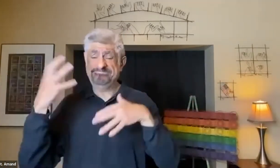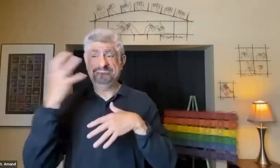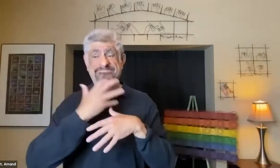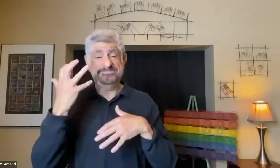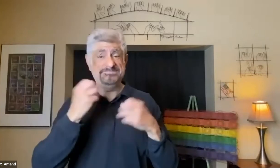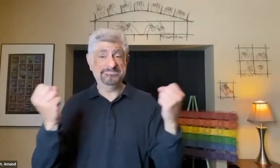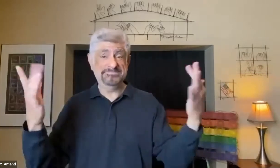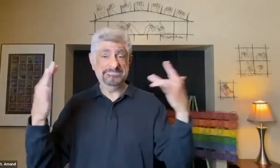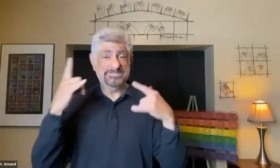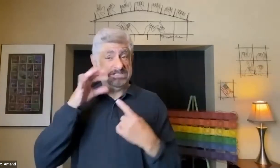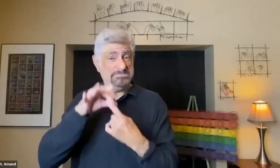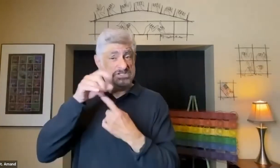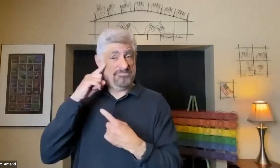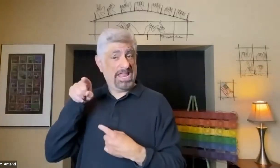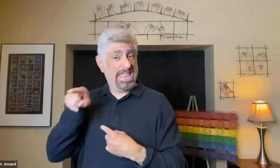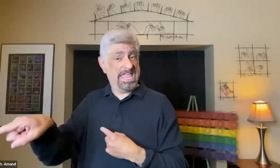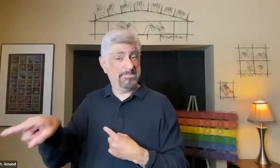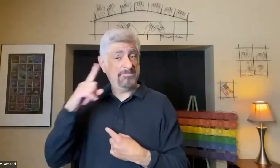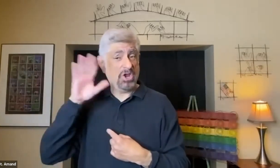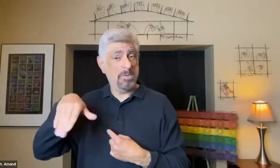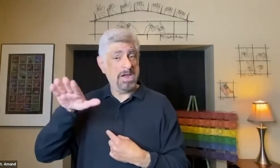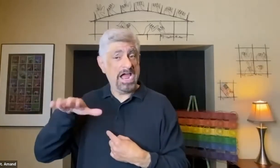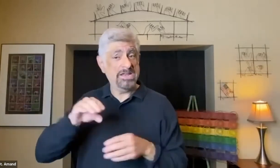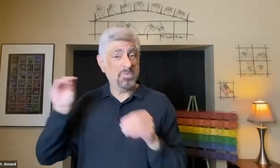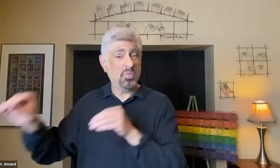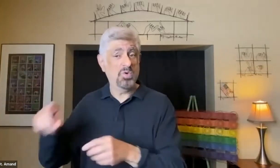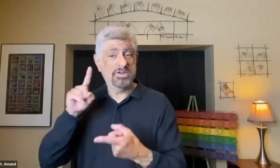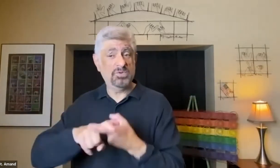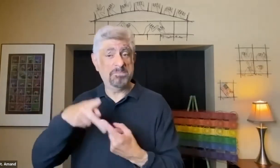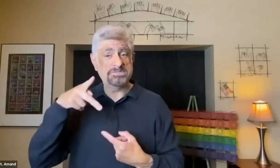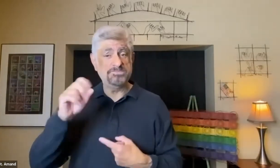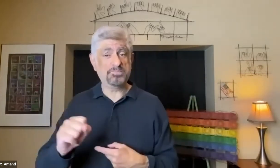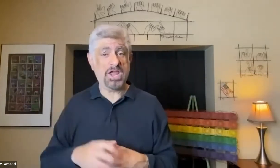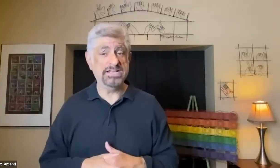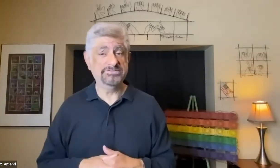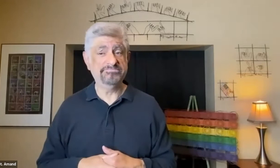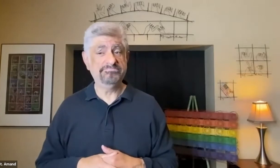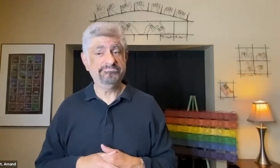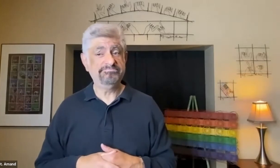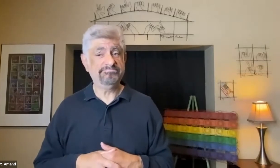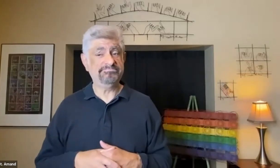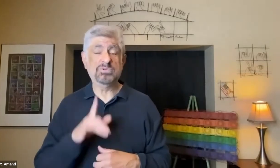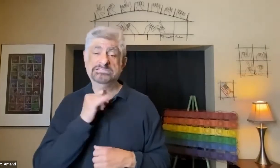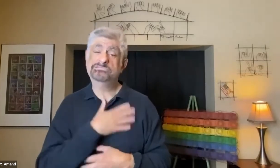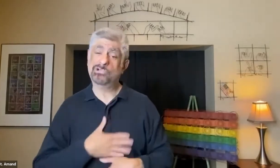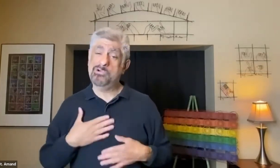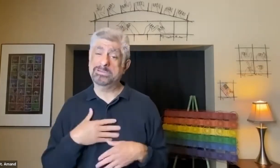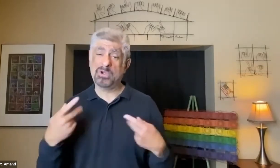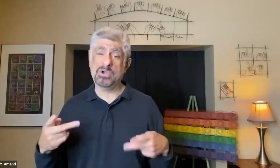Invite who you will. The more the merrier." And we had a good-bye party for him that was very special